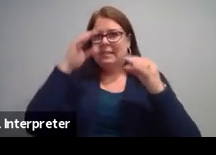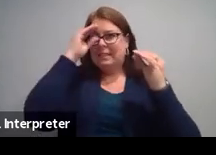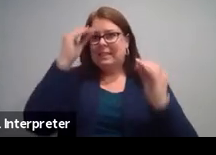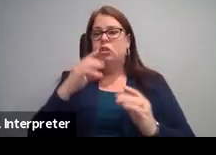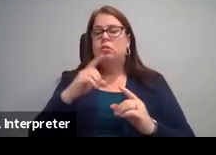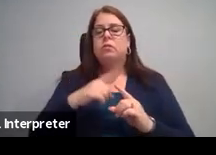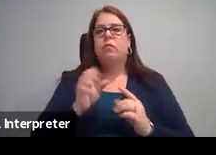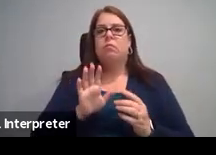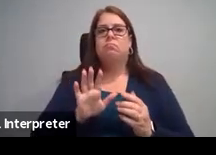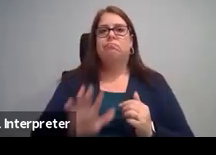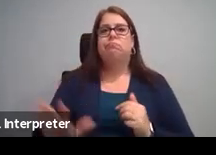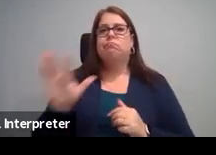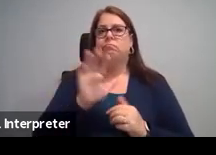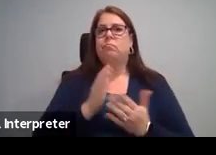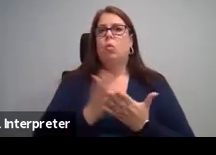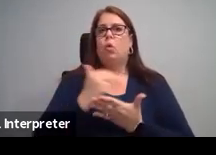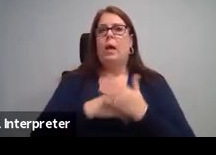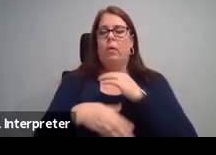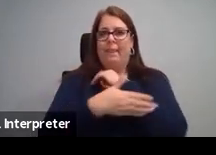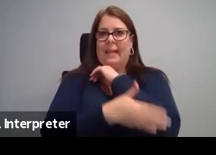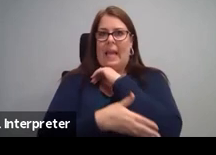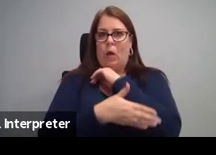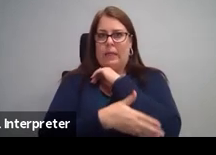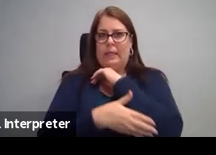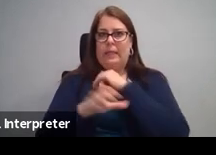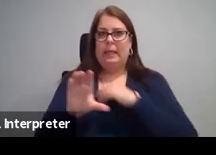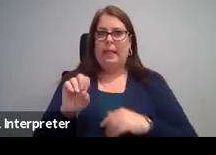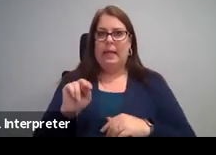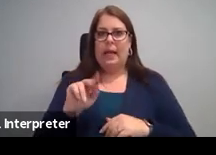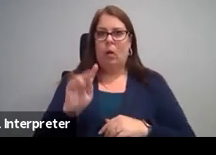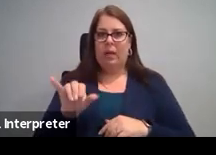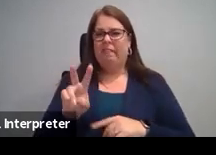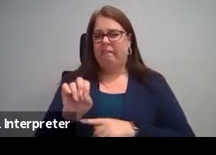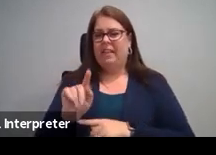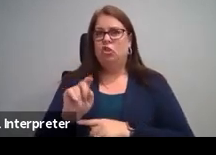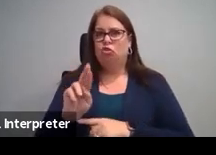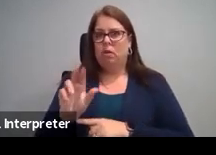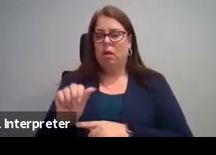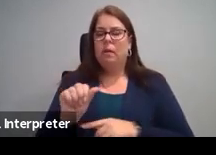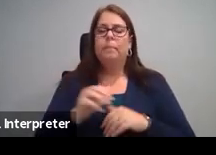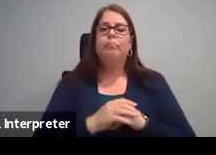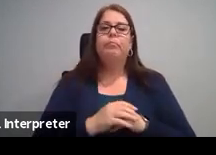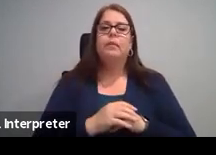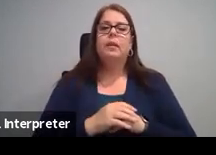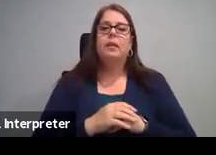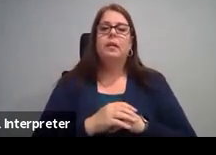Laurie Arnold: That exists that lives in the UCA 3G portal. So it was just really easy to look at that is a starting point, looking at all those